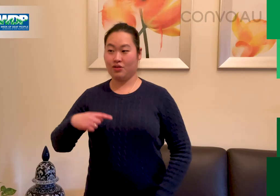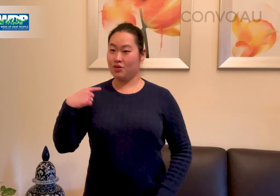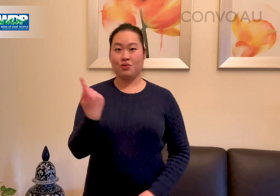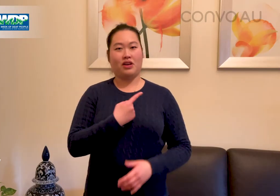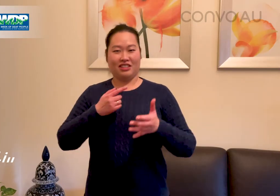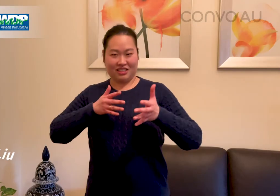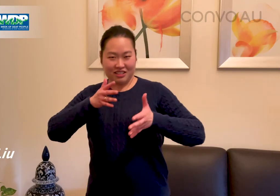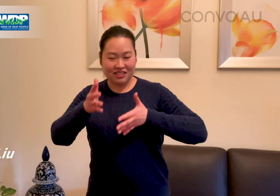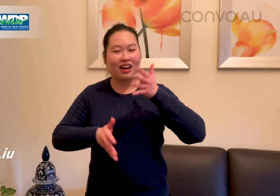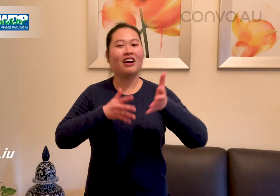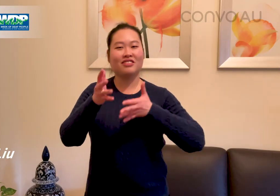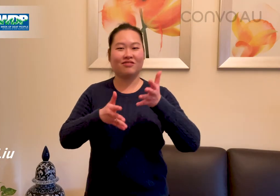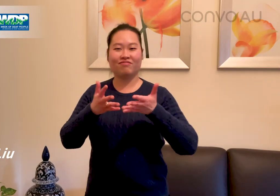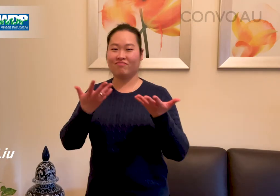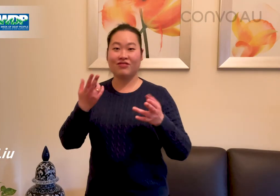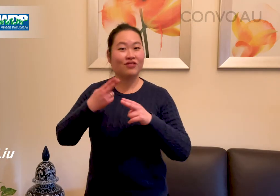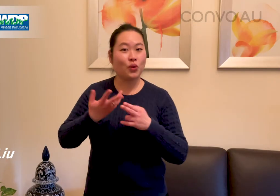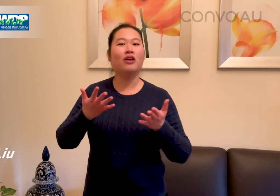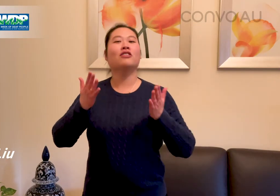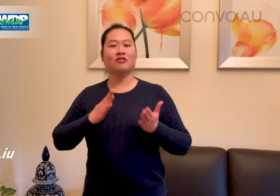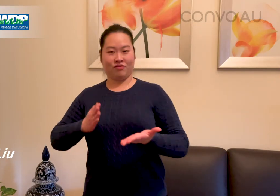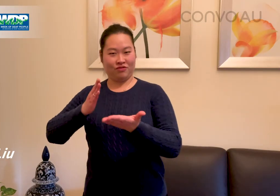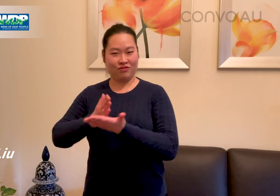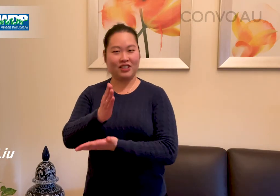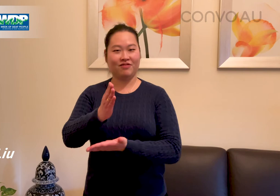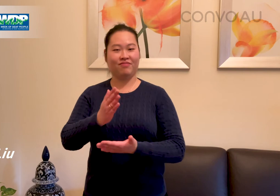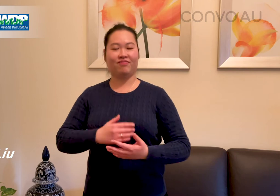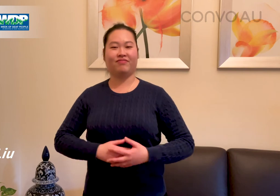We Sign for Human Rights!